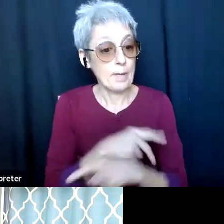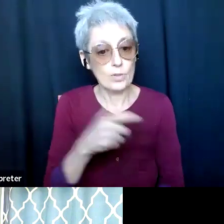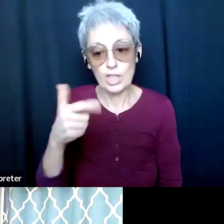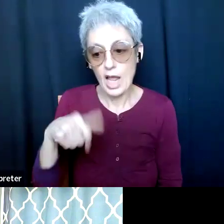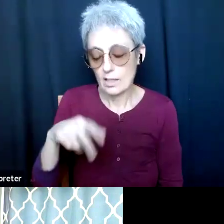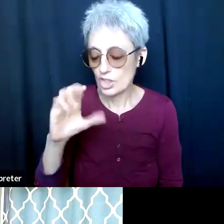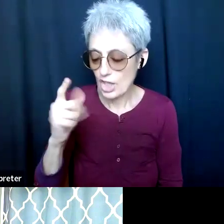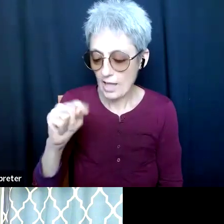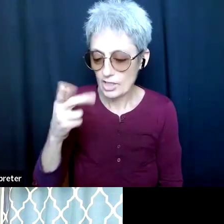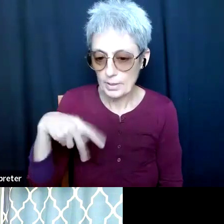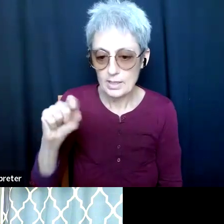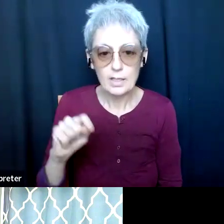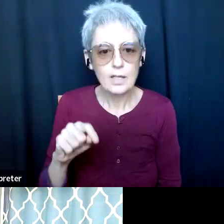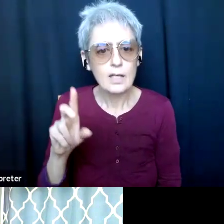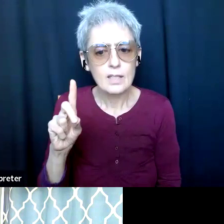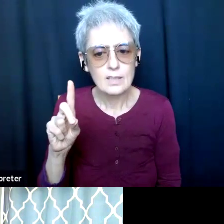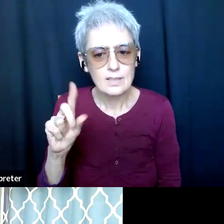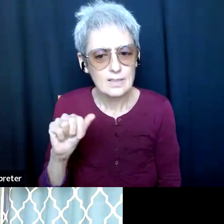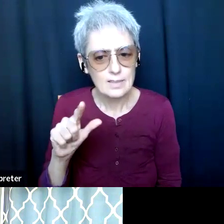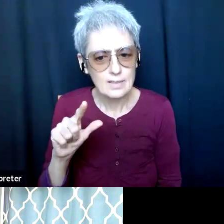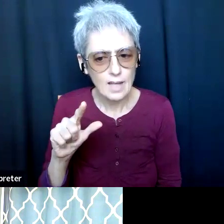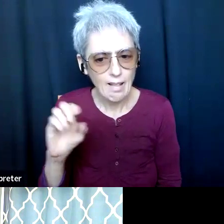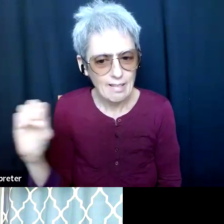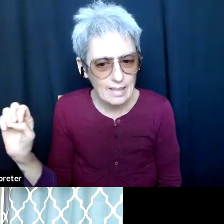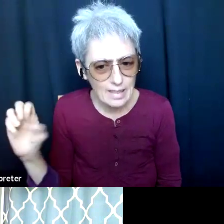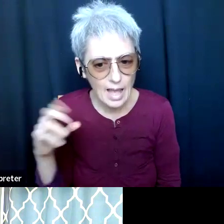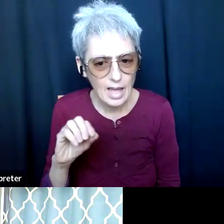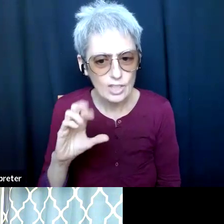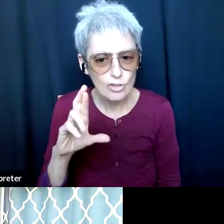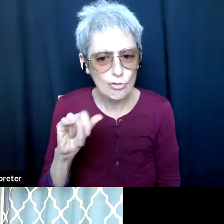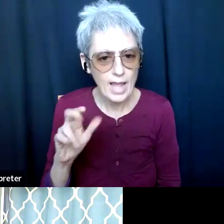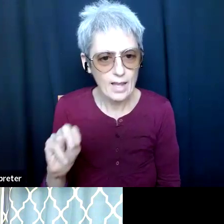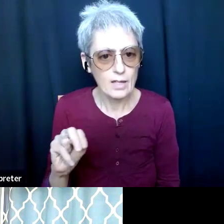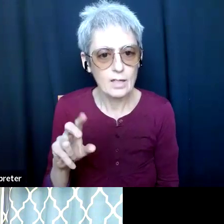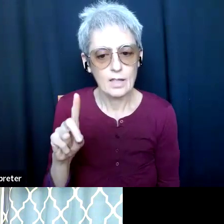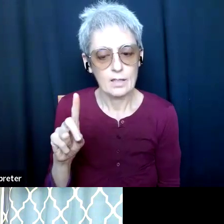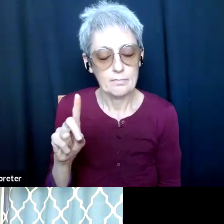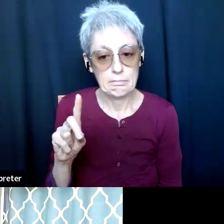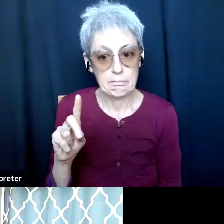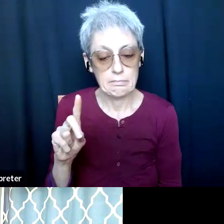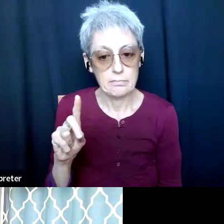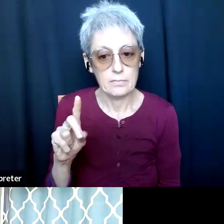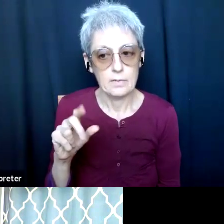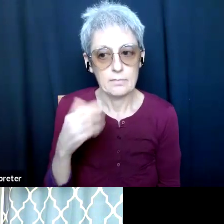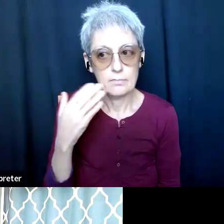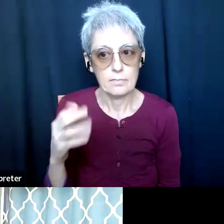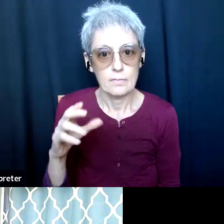But we are using these paradigms also for good reason because they offer a nice experimental control. But I think, as I said in the end,